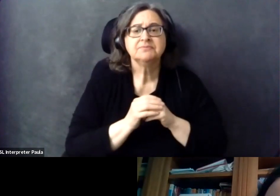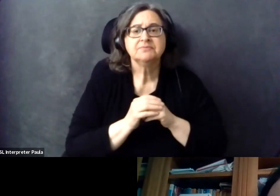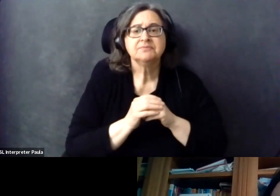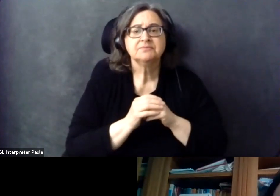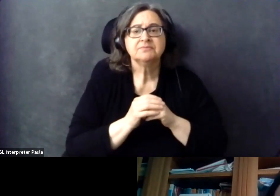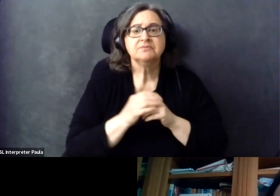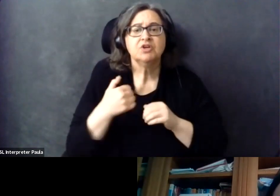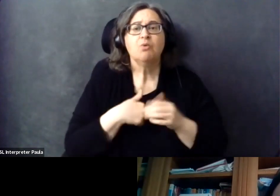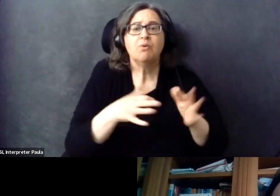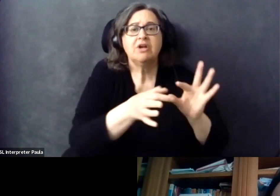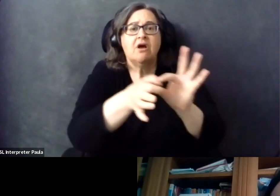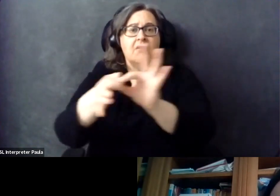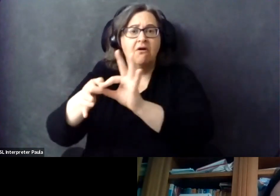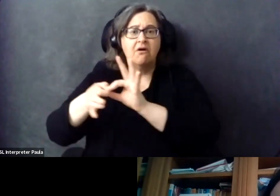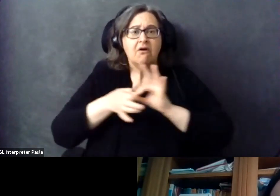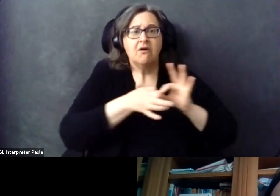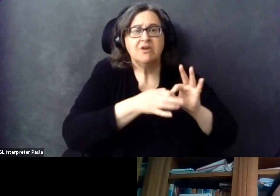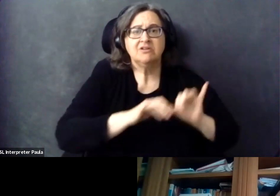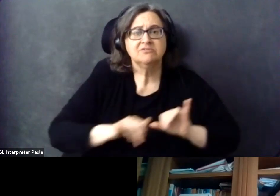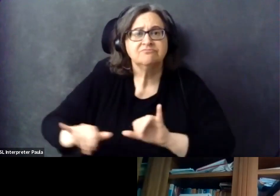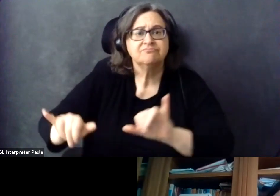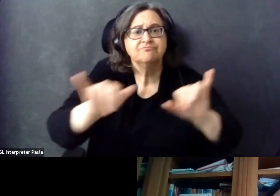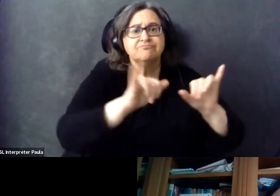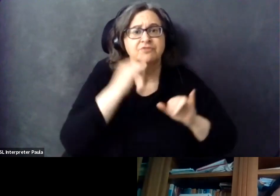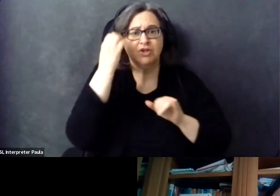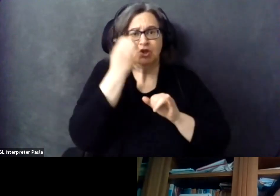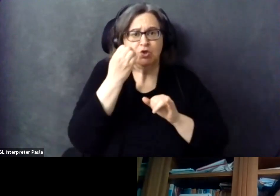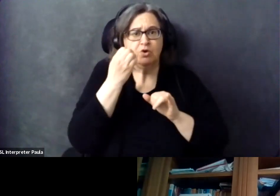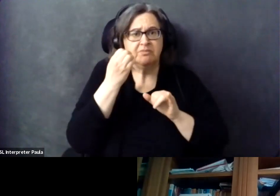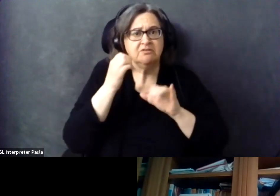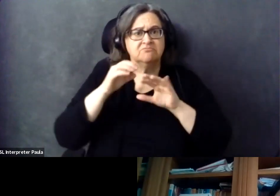services that comply with certain accessibility requirements. The